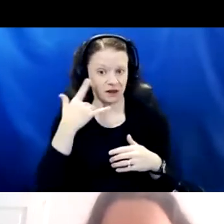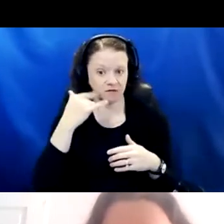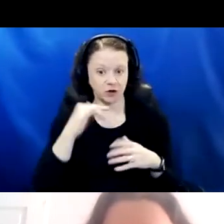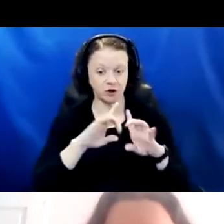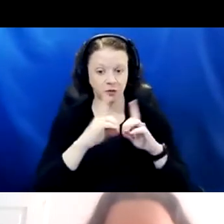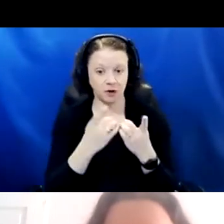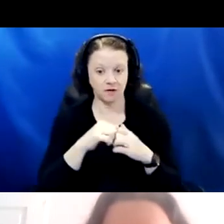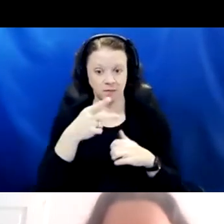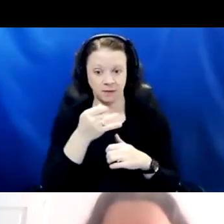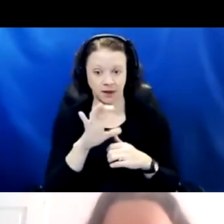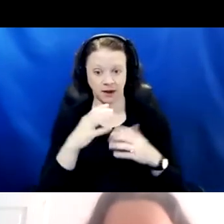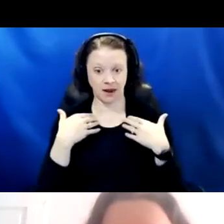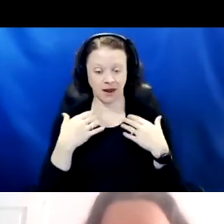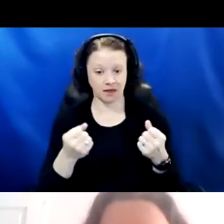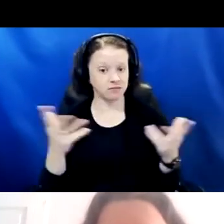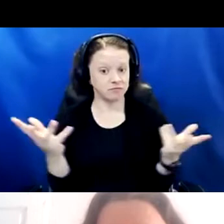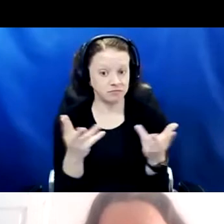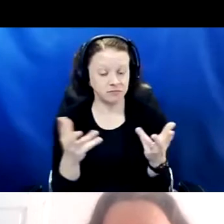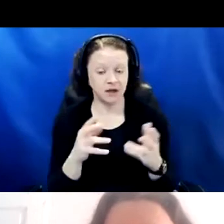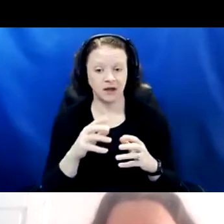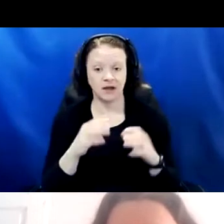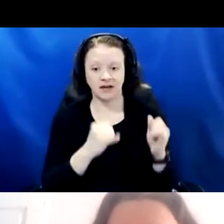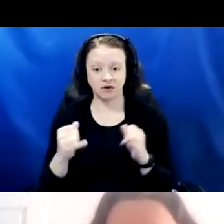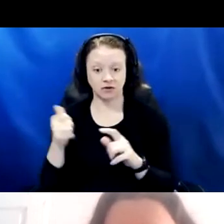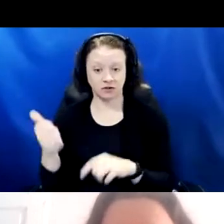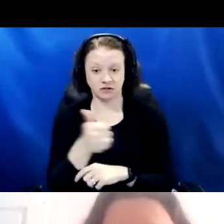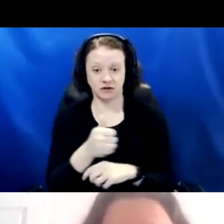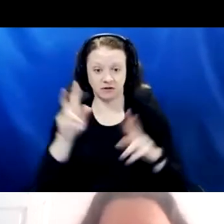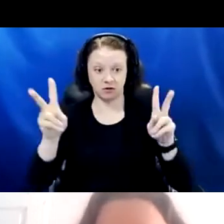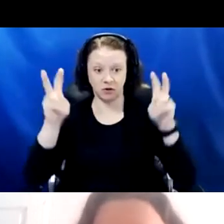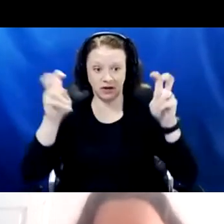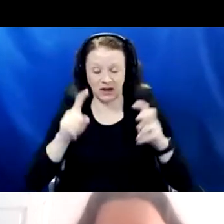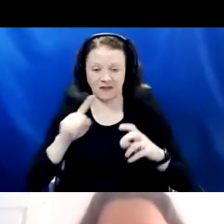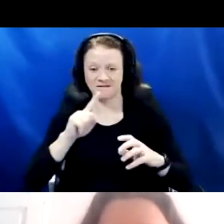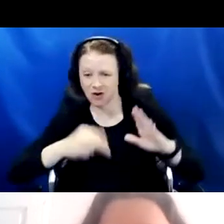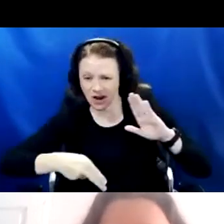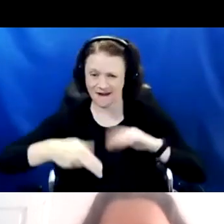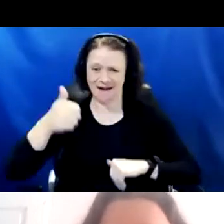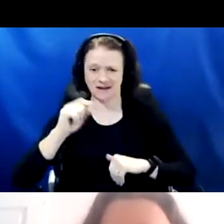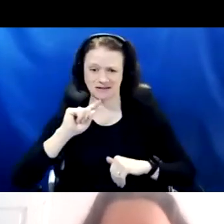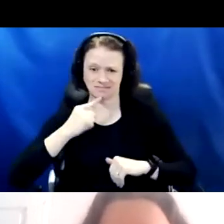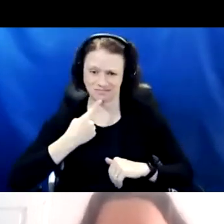as individuals who are quote "at the very highest risk for morbidity